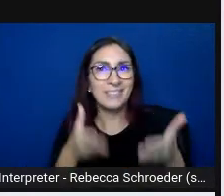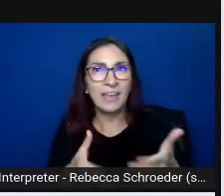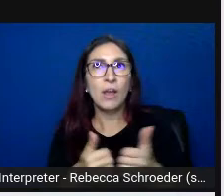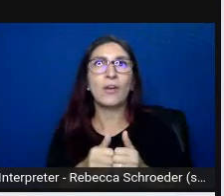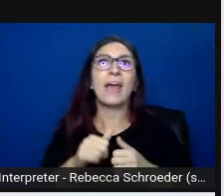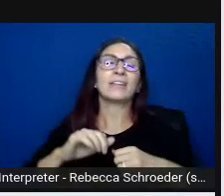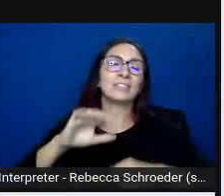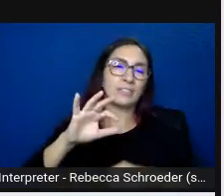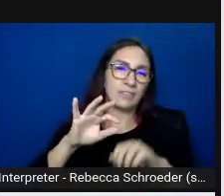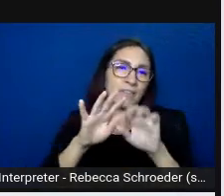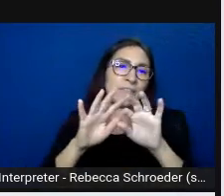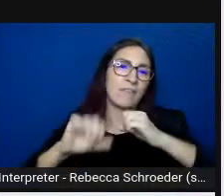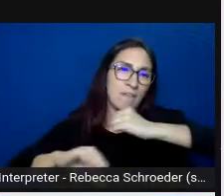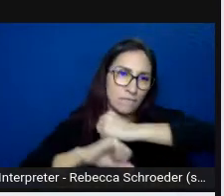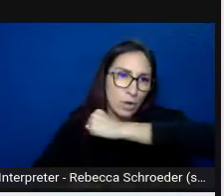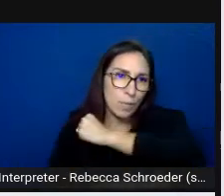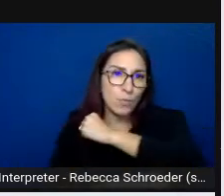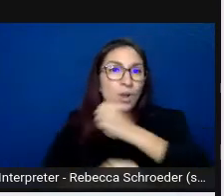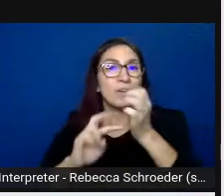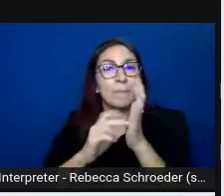Making them default makes them included in the end.